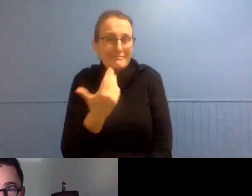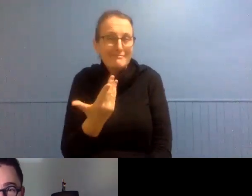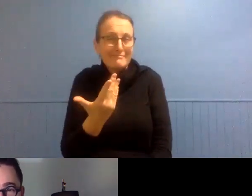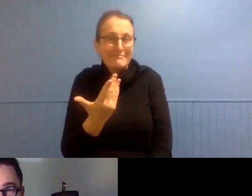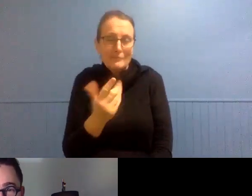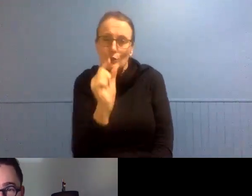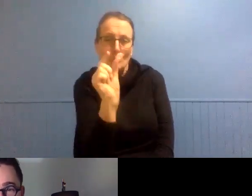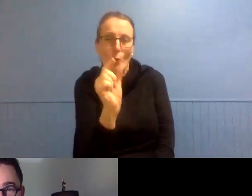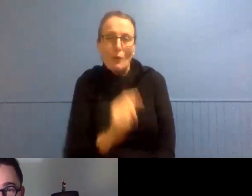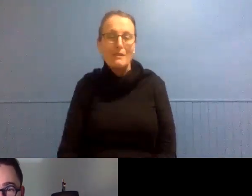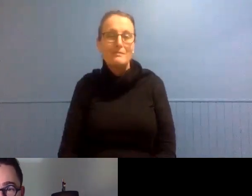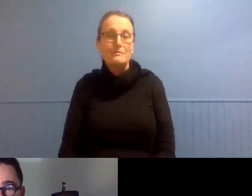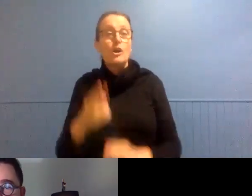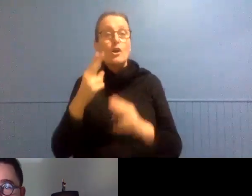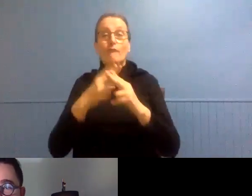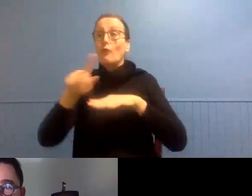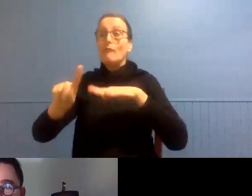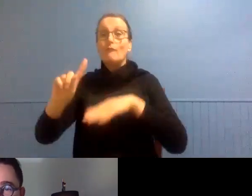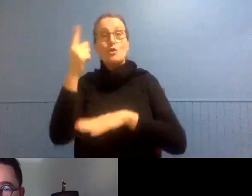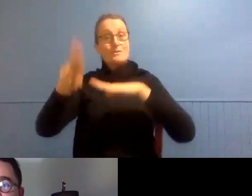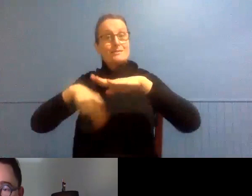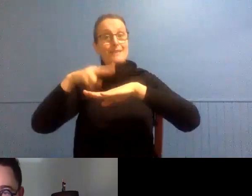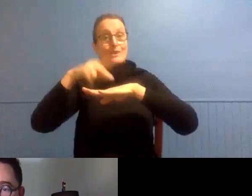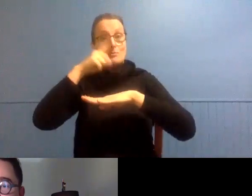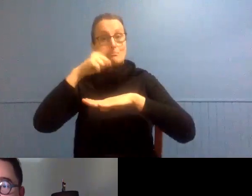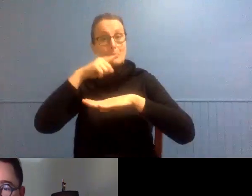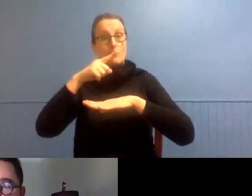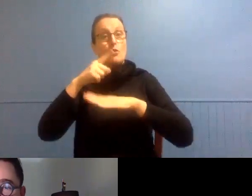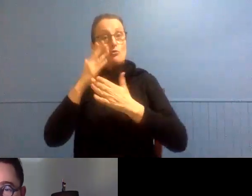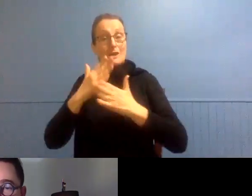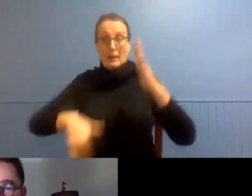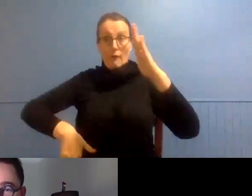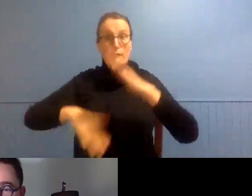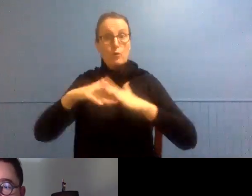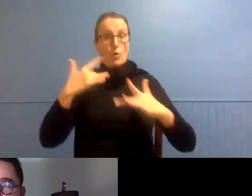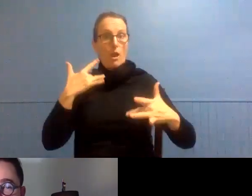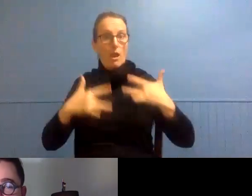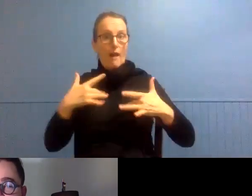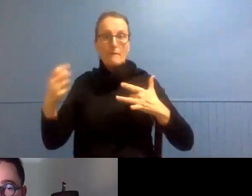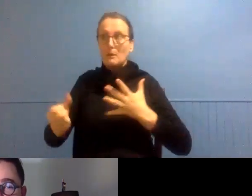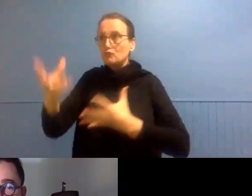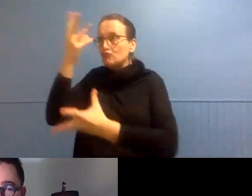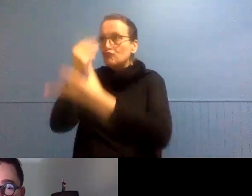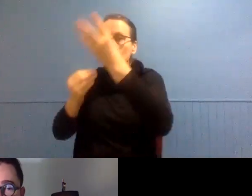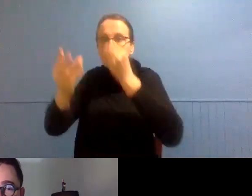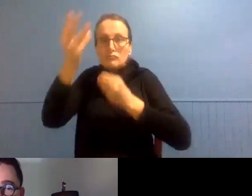we carry a lifelong expectation on us to learn as we grow older. So my